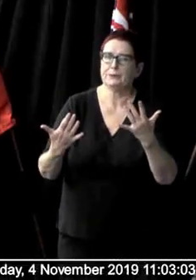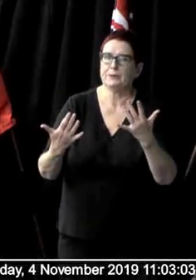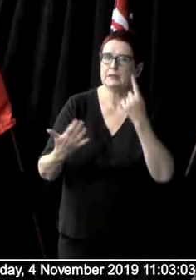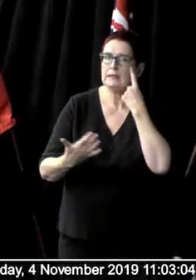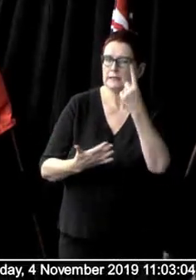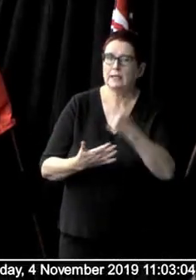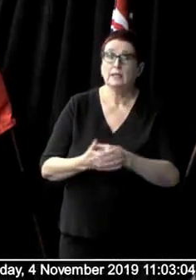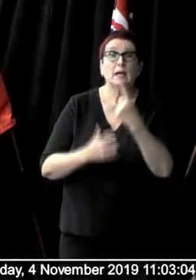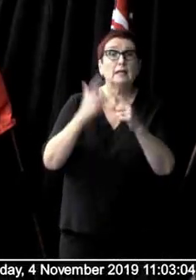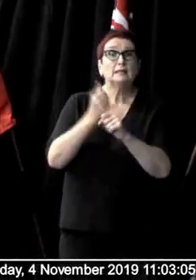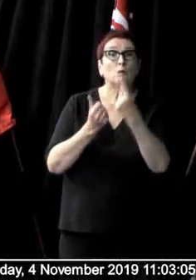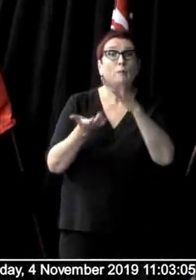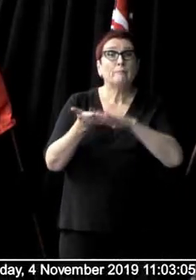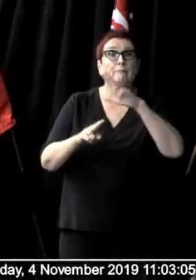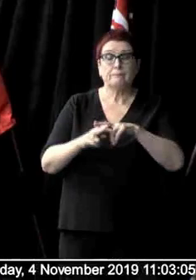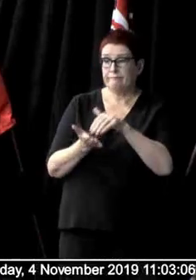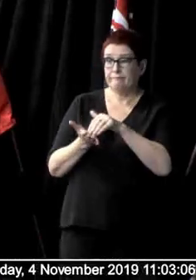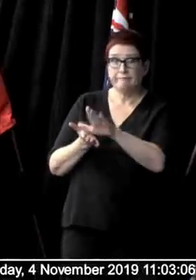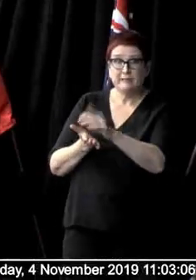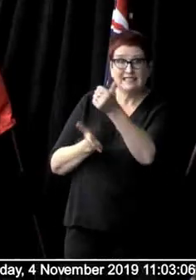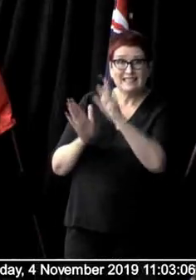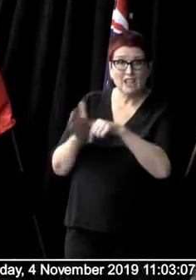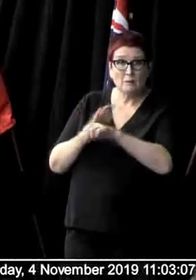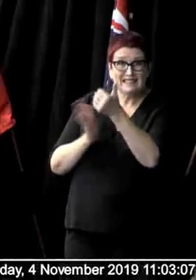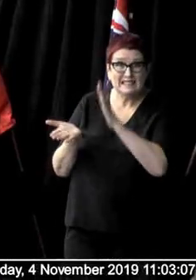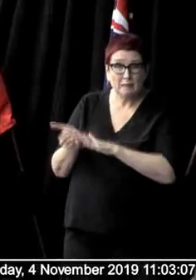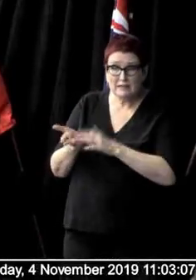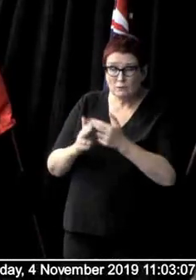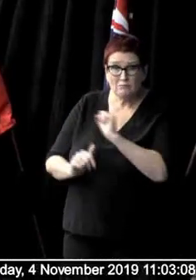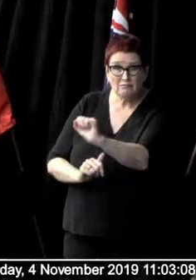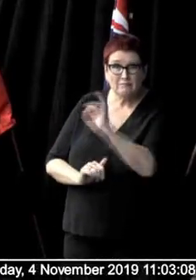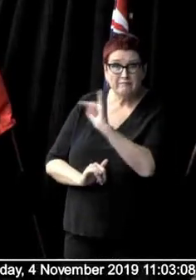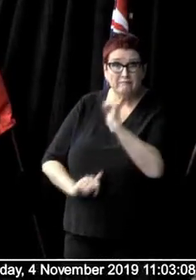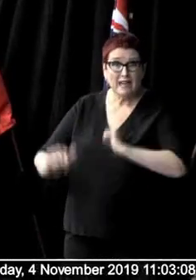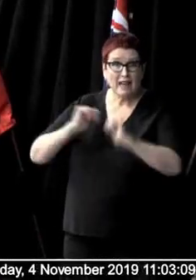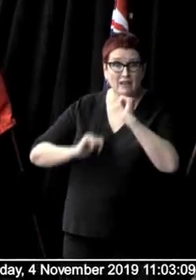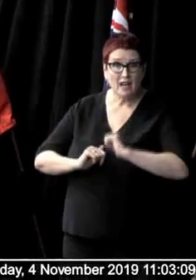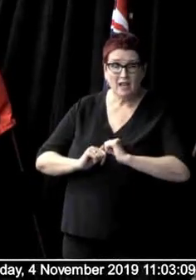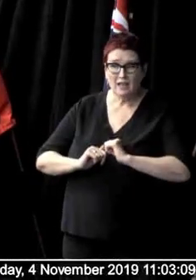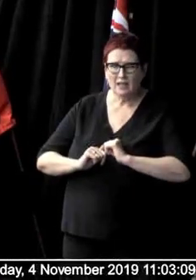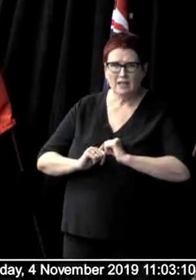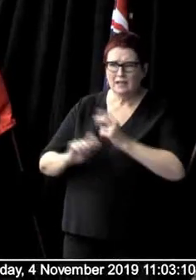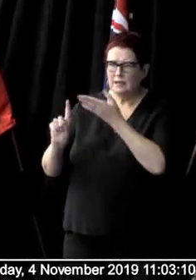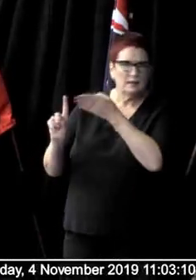For example, one parent’s child was suspended six times in six months for behaviour issues, and redirection issues.